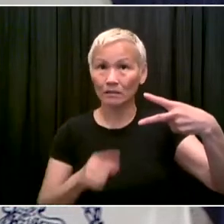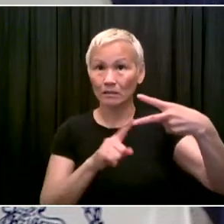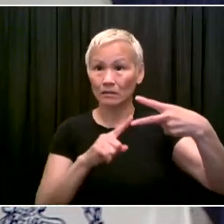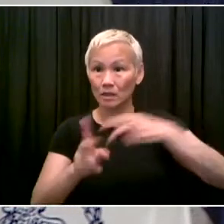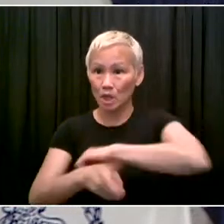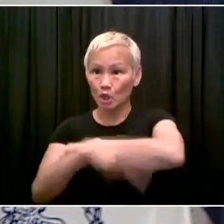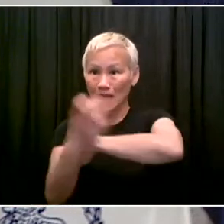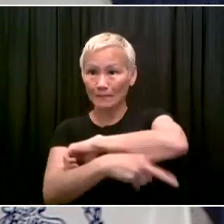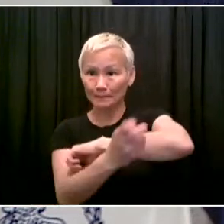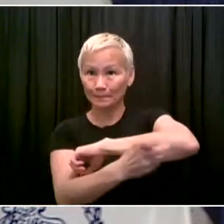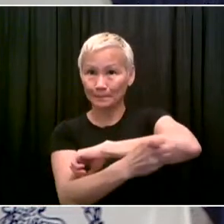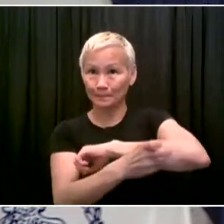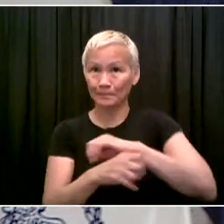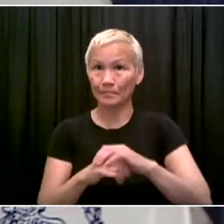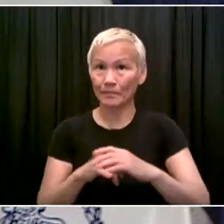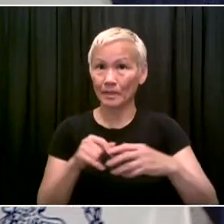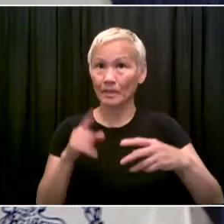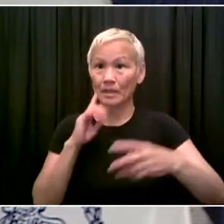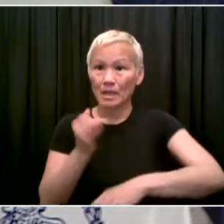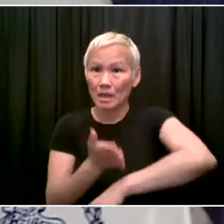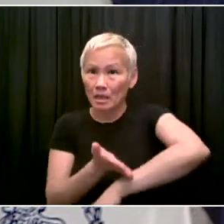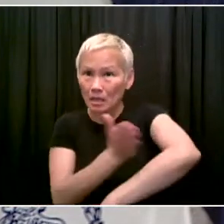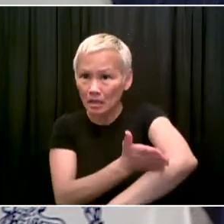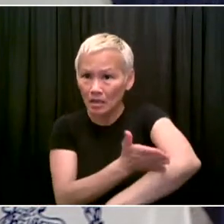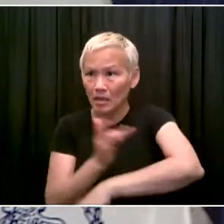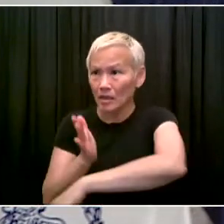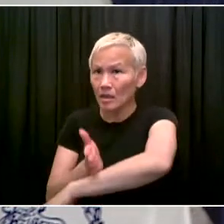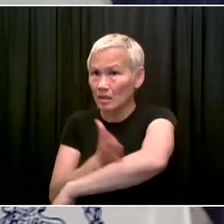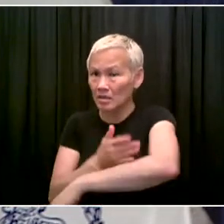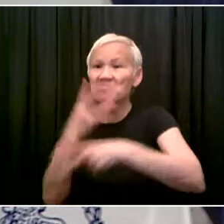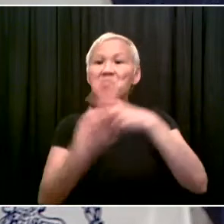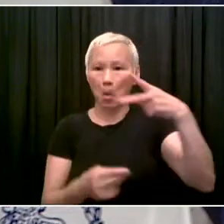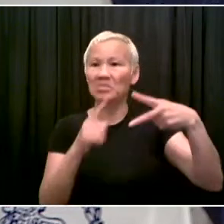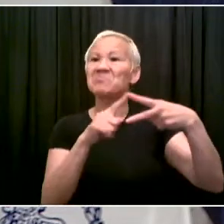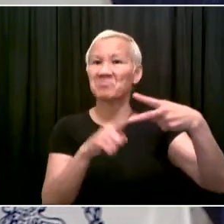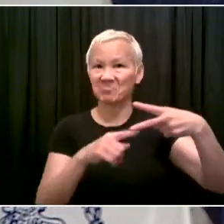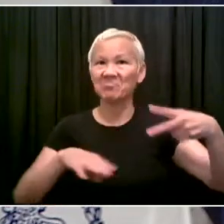AND SOME CHANGE IN THE MONTH OF JUNE, PARTICULARLY IN SHOOTINGS AND MURDER.